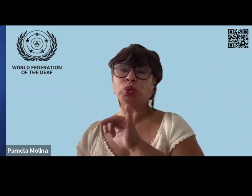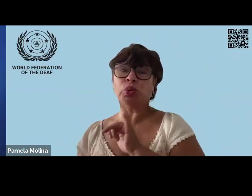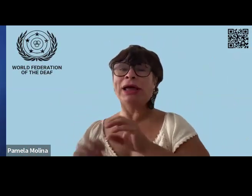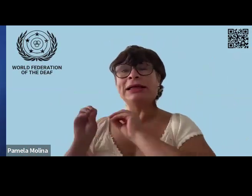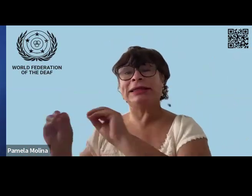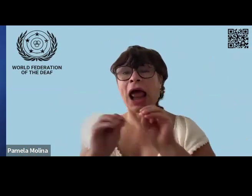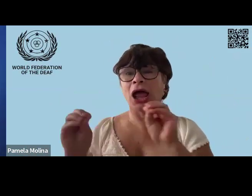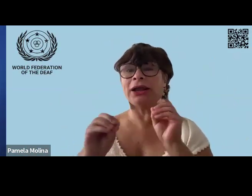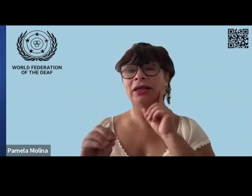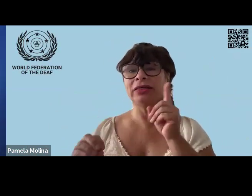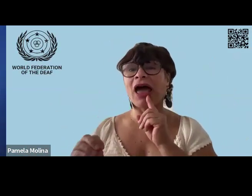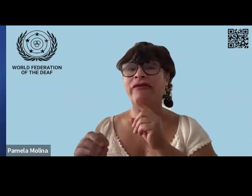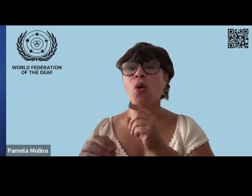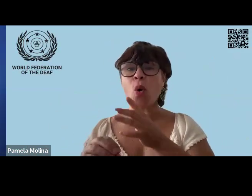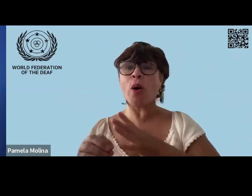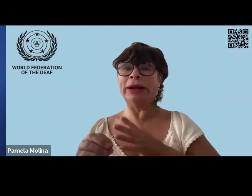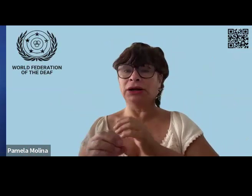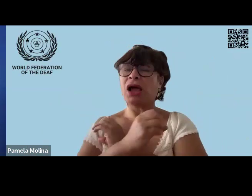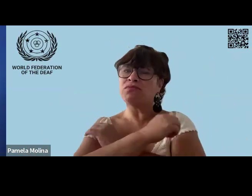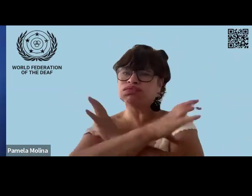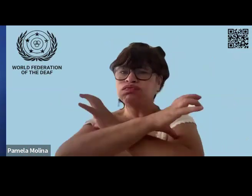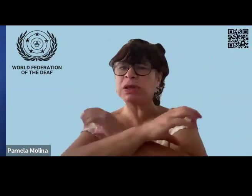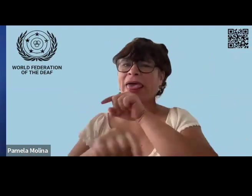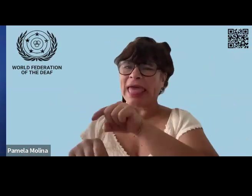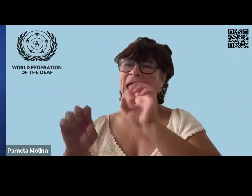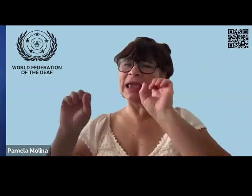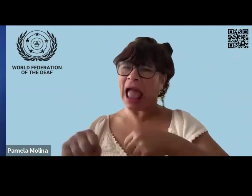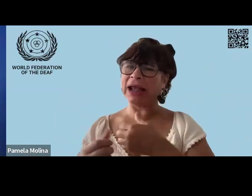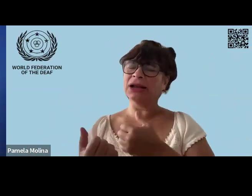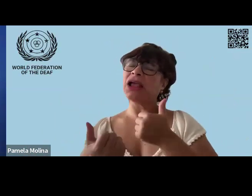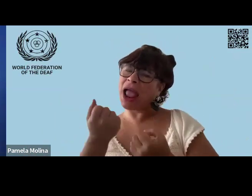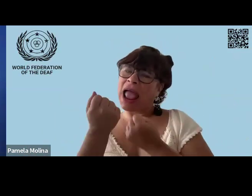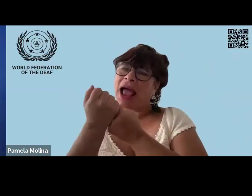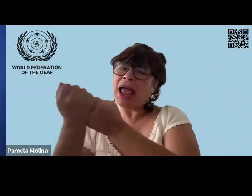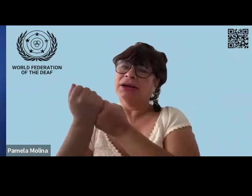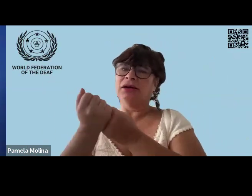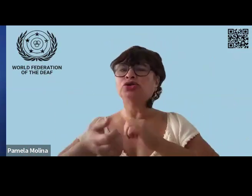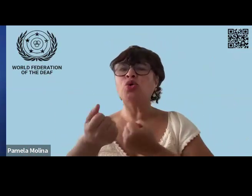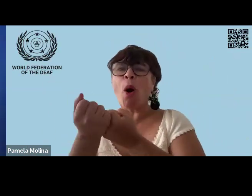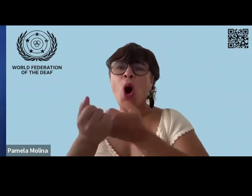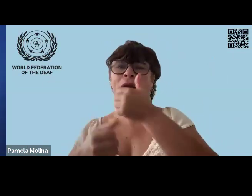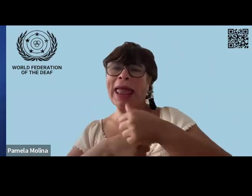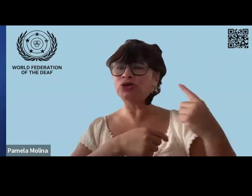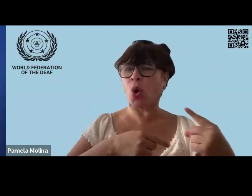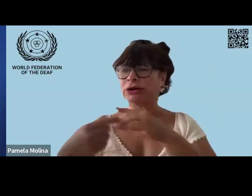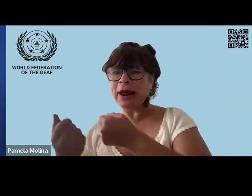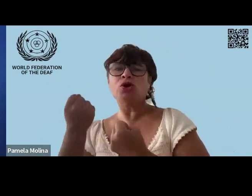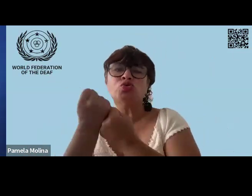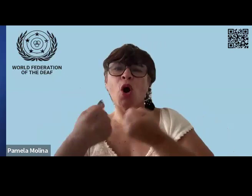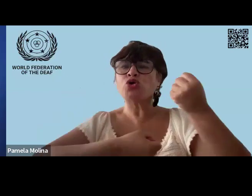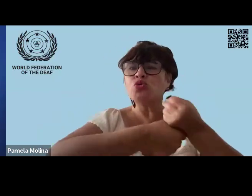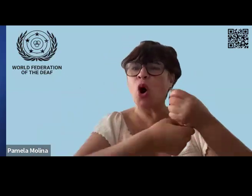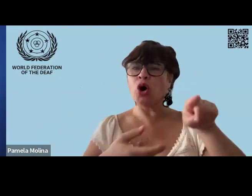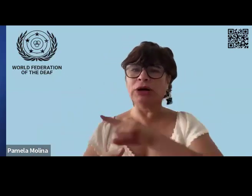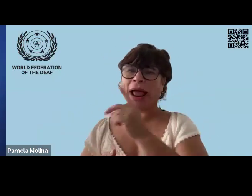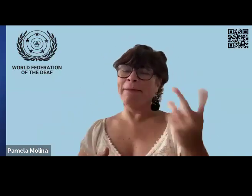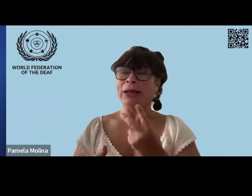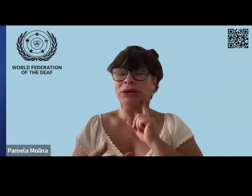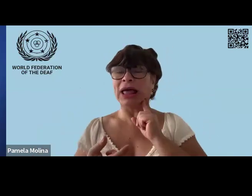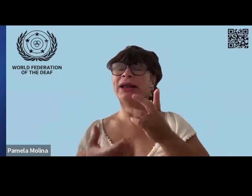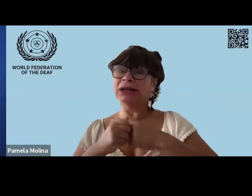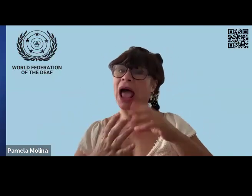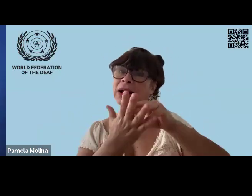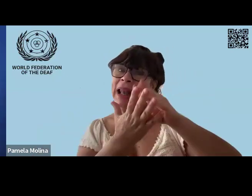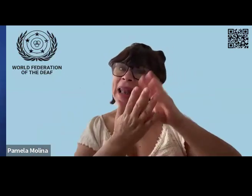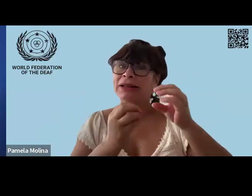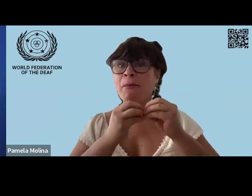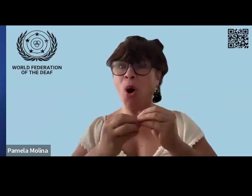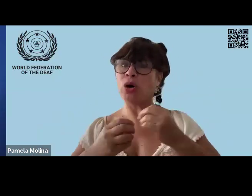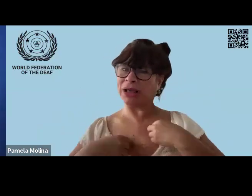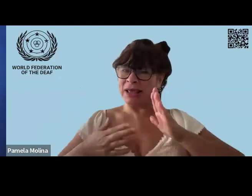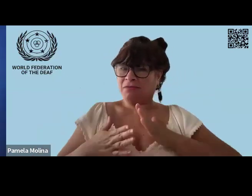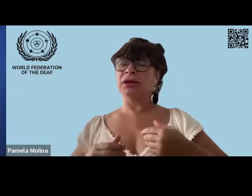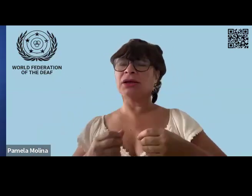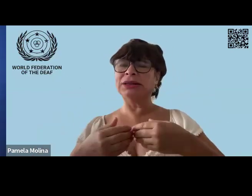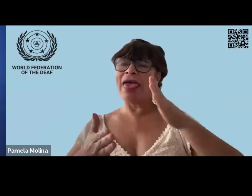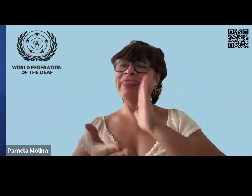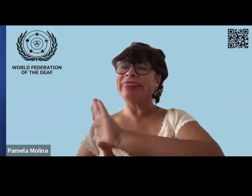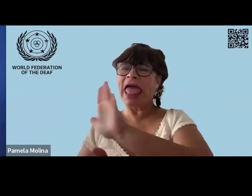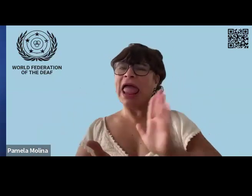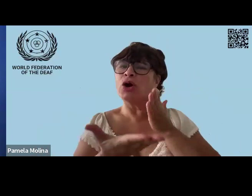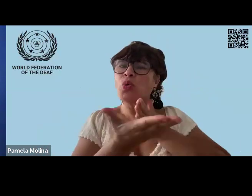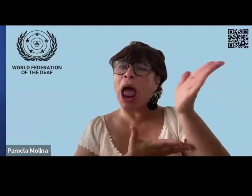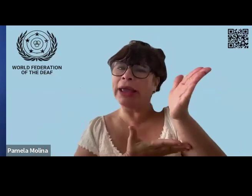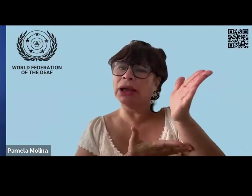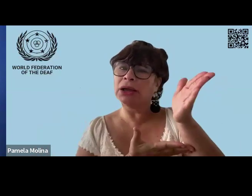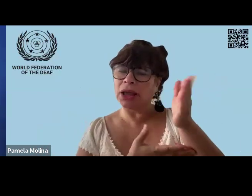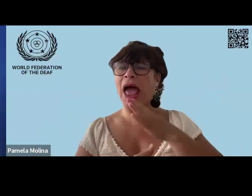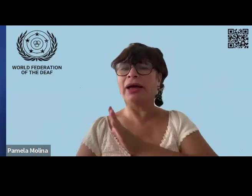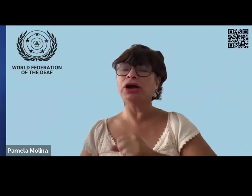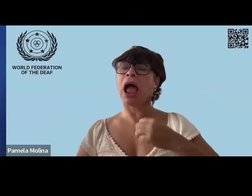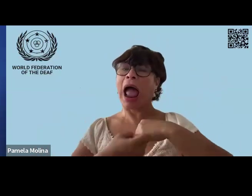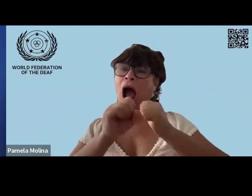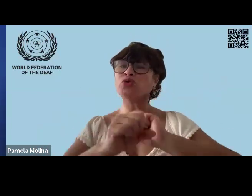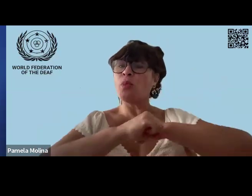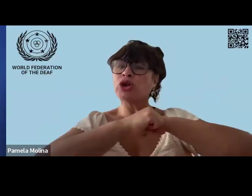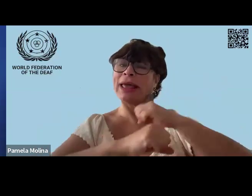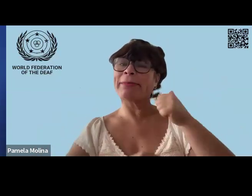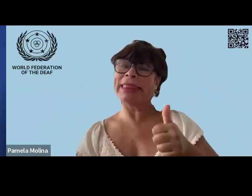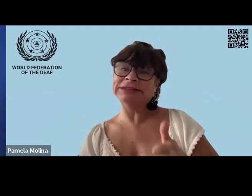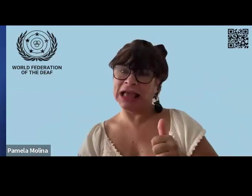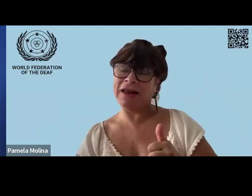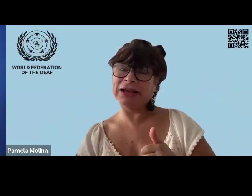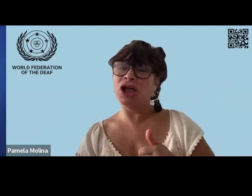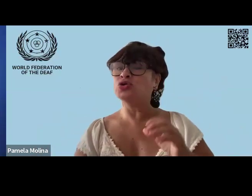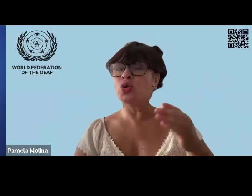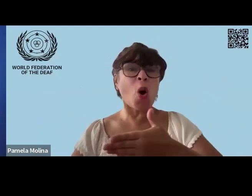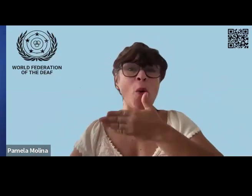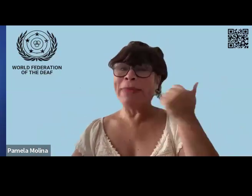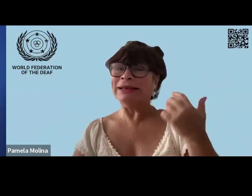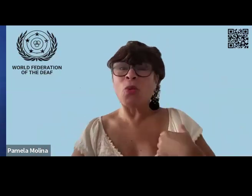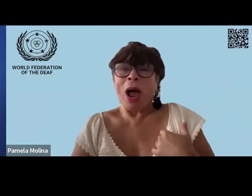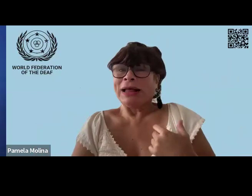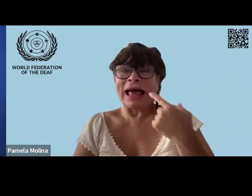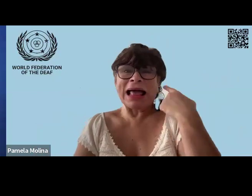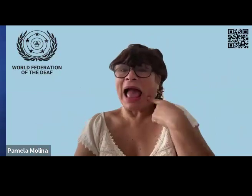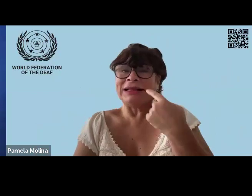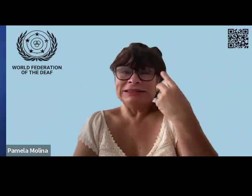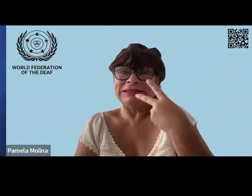Africa is another place that needs to happen. We need to bring some of this education and training to women in Africa so that we can support each other globally and make sure that everyone is provided the resources and everyone knows their rights and how to protect themselves. It's vitally important.